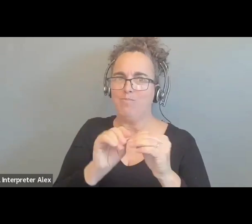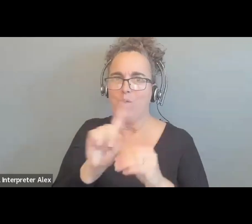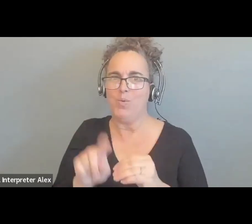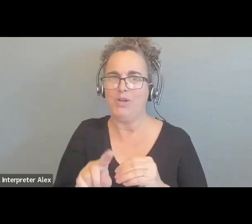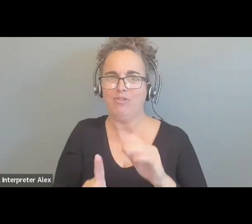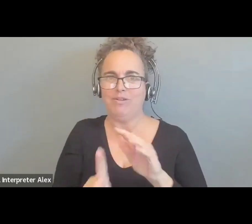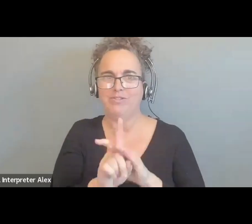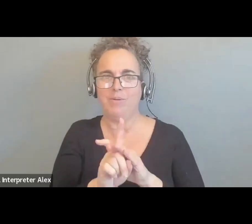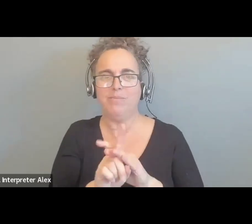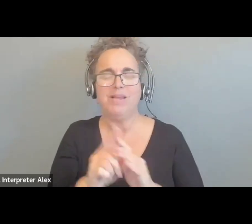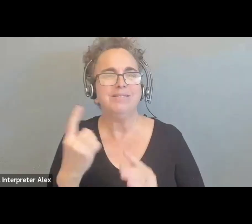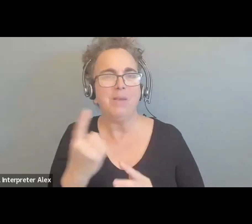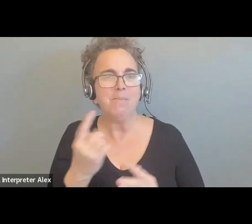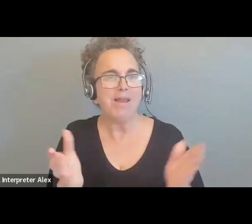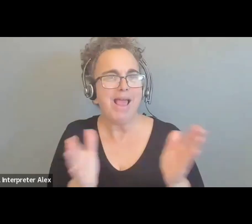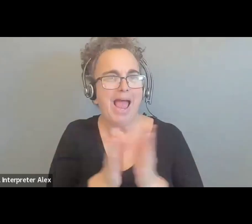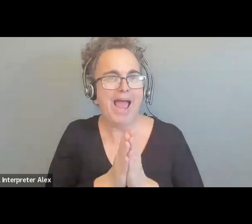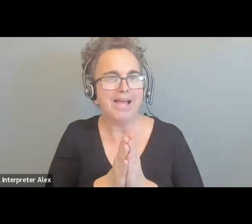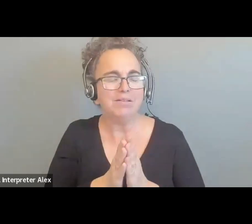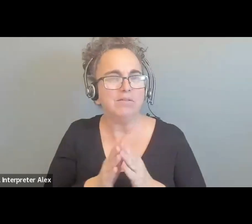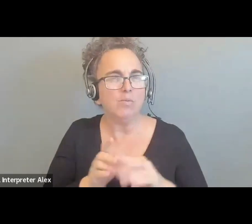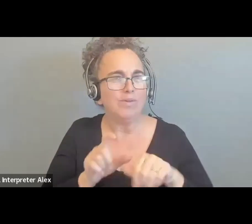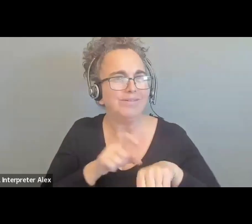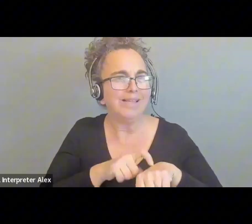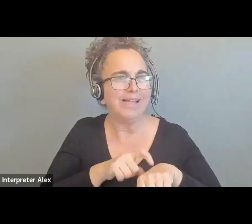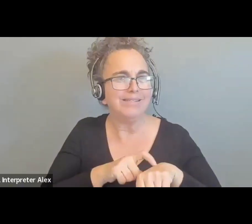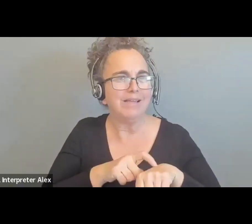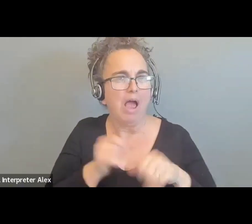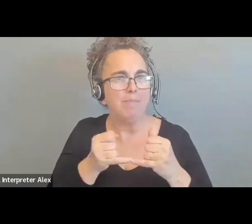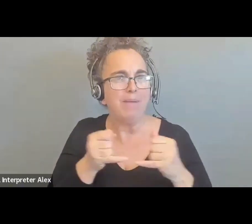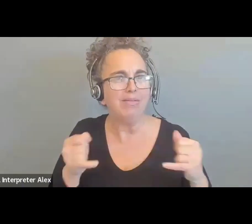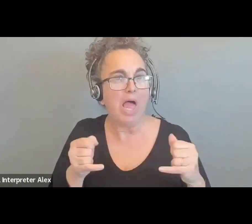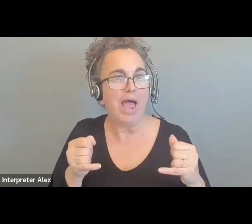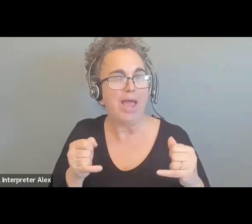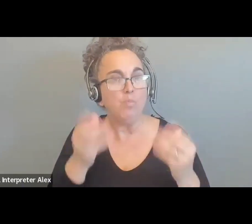Someone has asked what is the timeline for the public availability of the product?